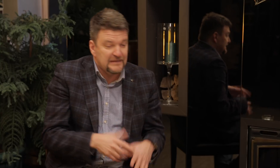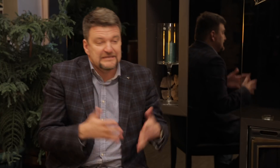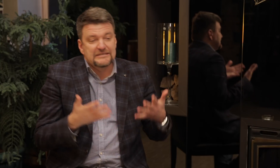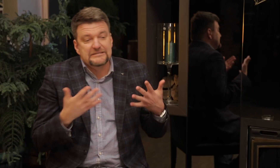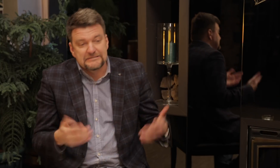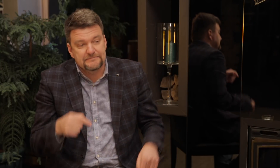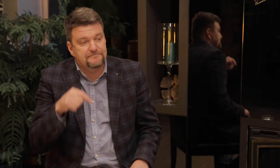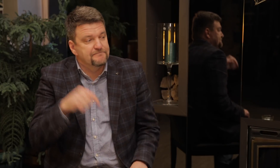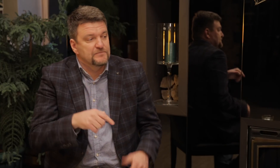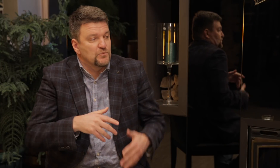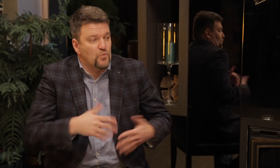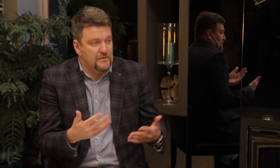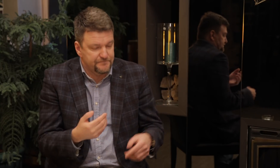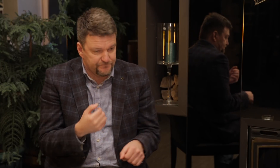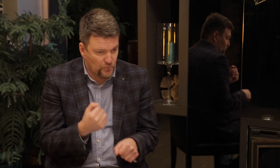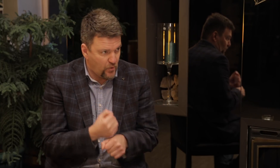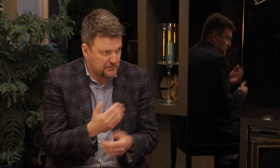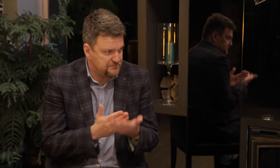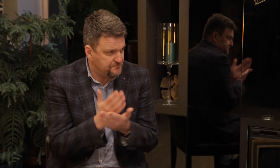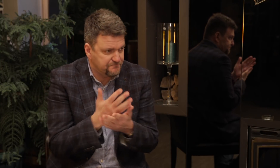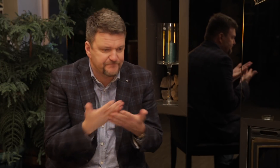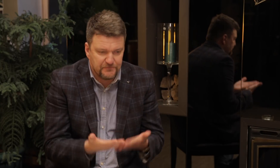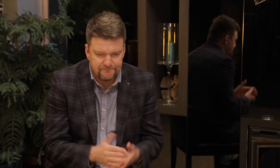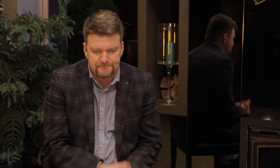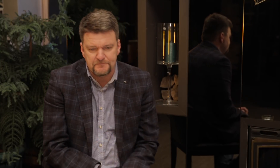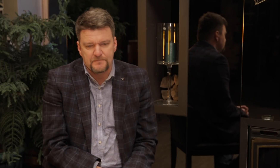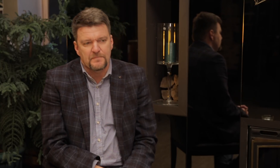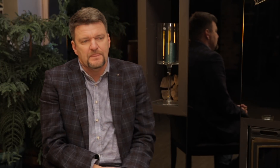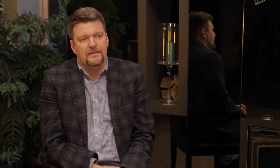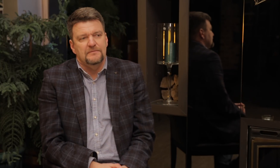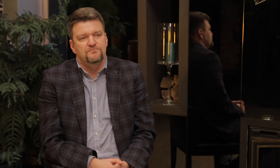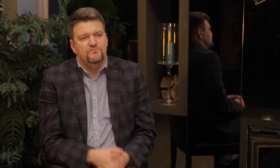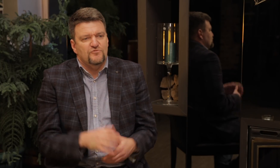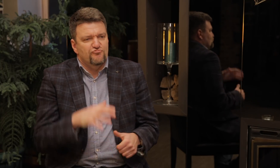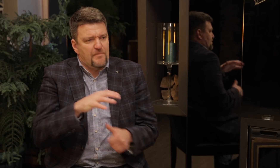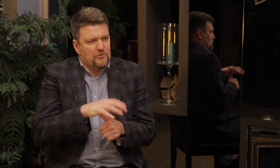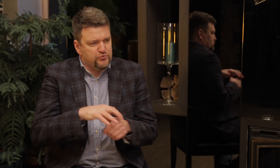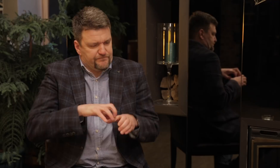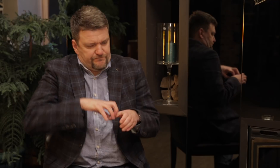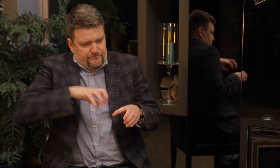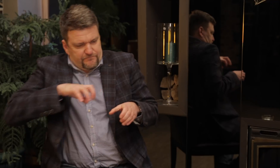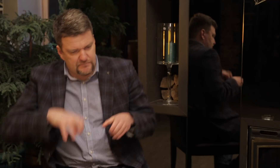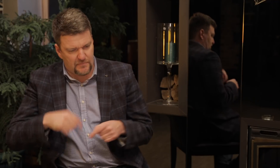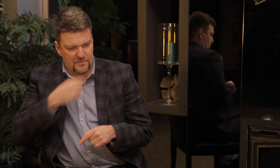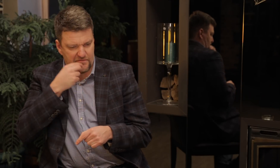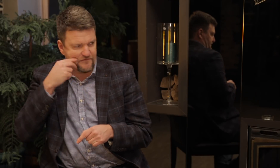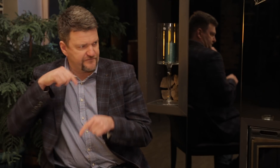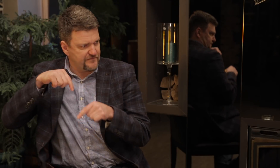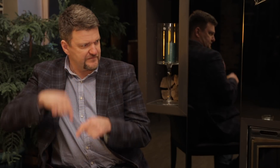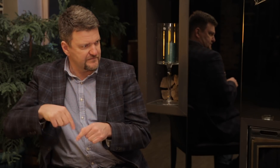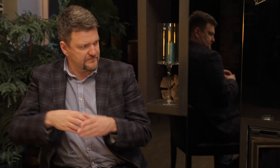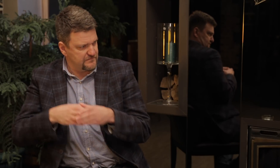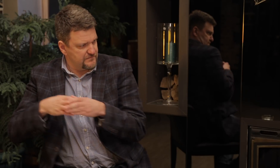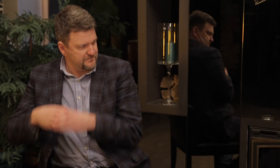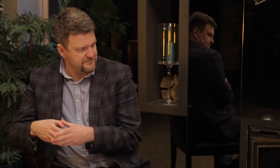We are working to have Deaf Skills be separate from Abilympic.